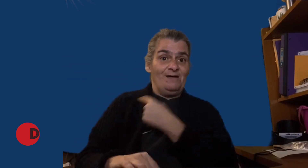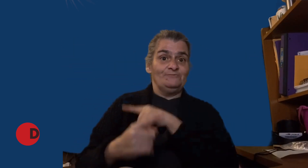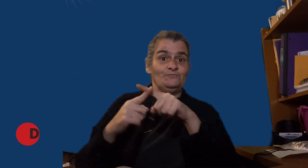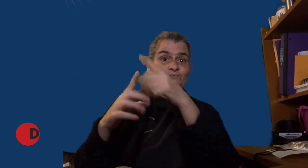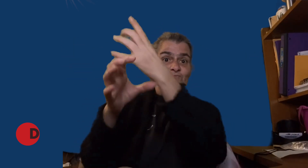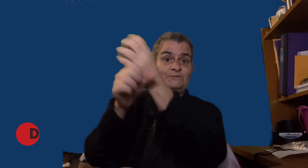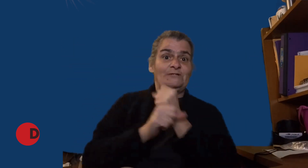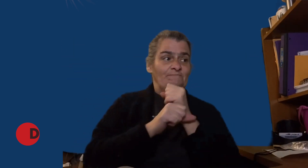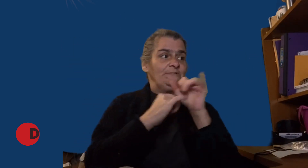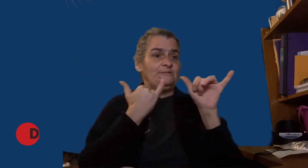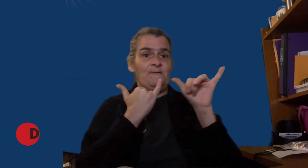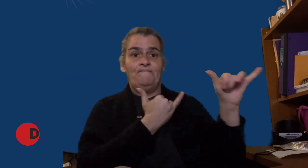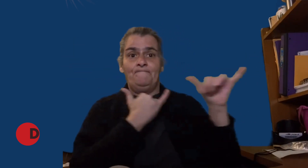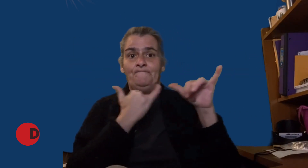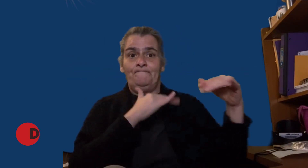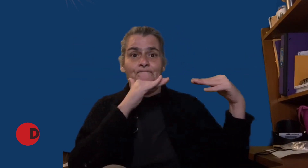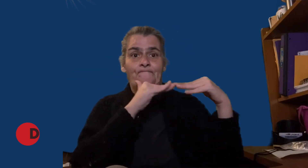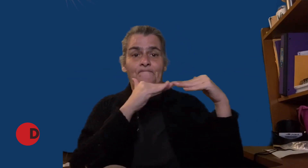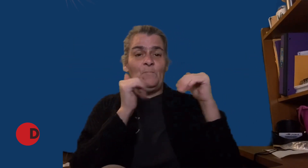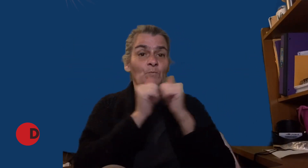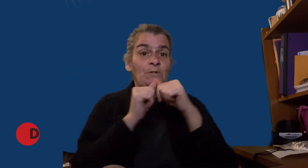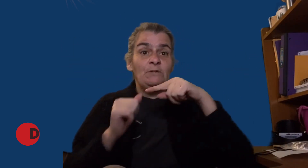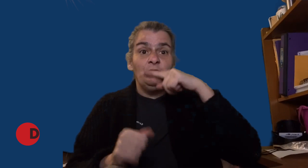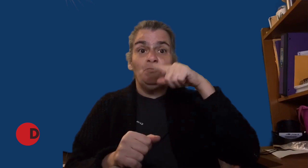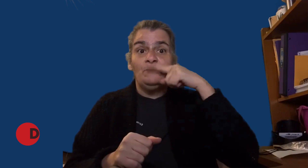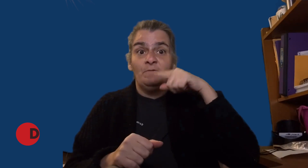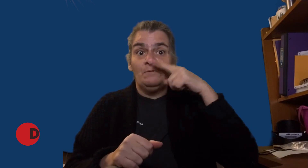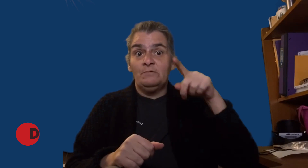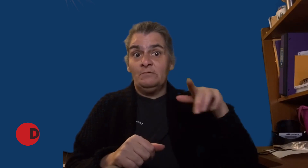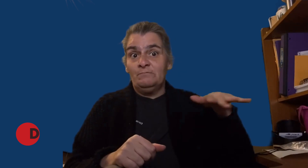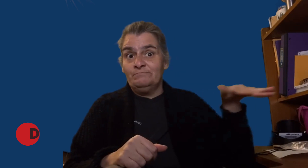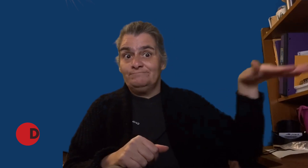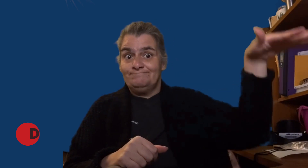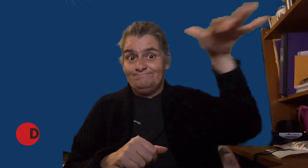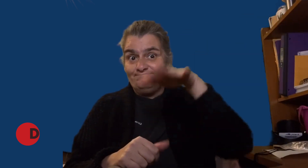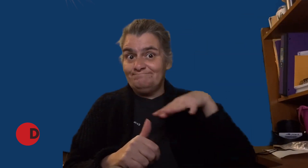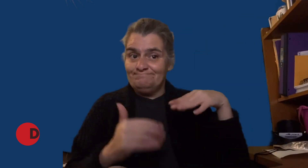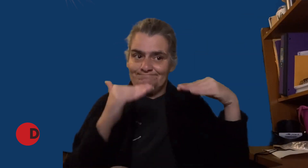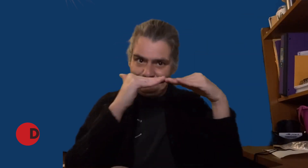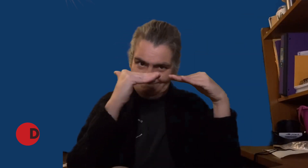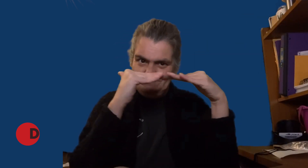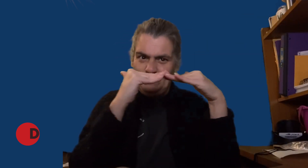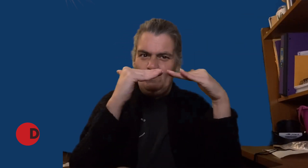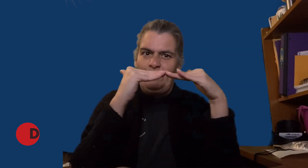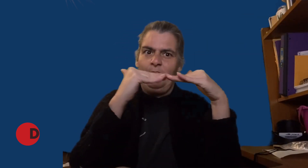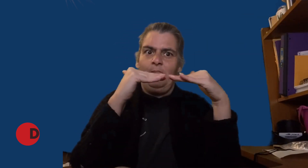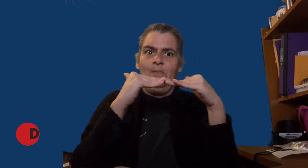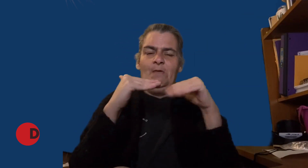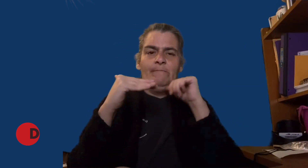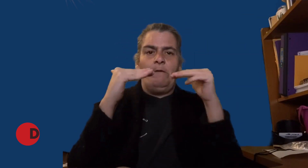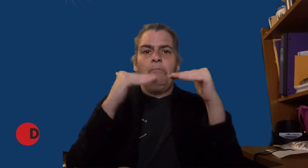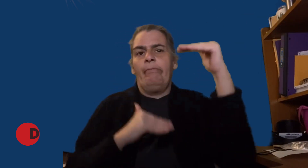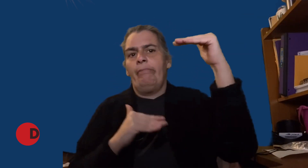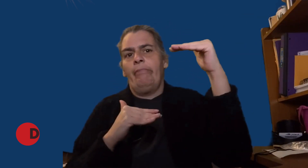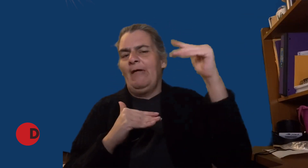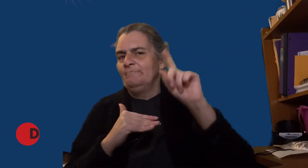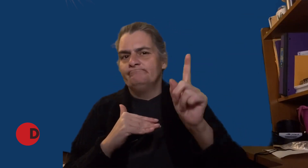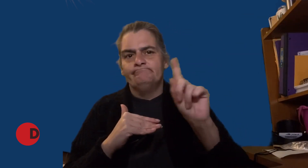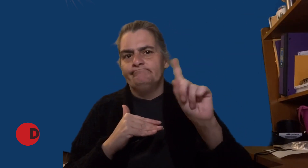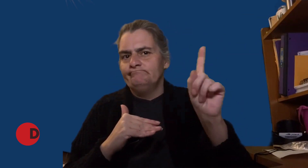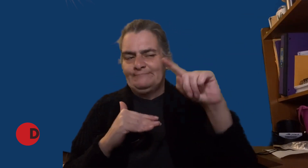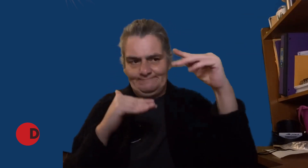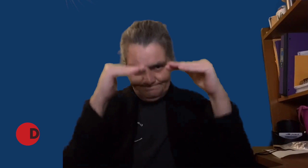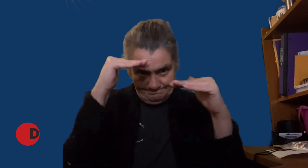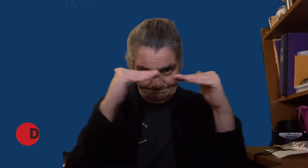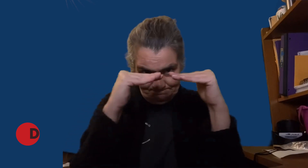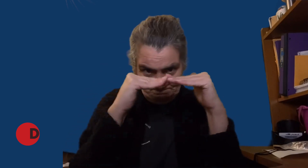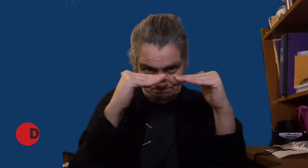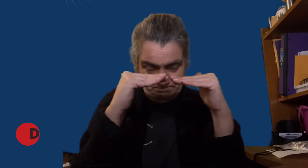came out of it. It was wonderful.